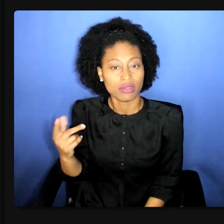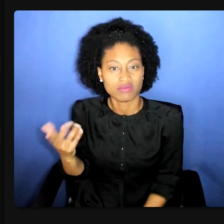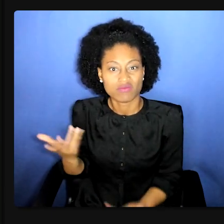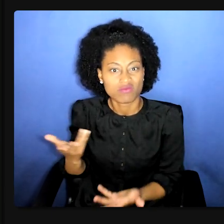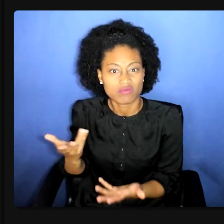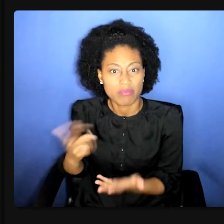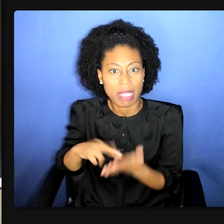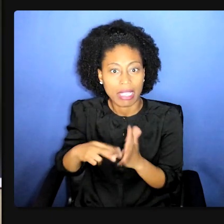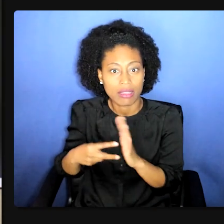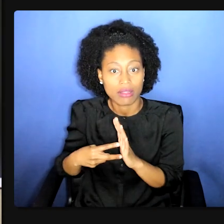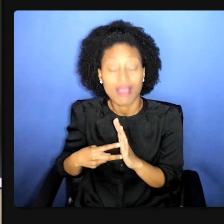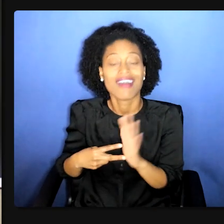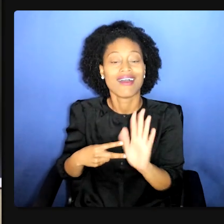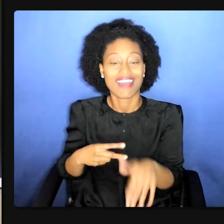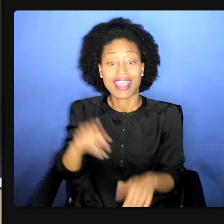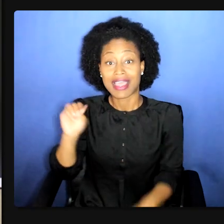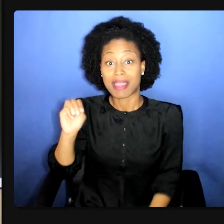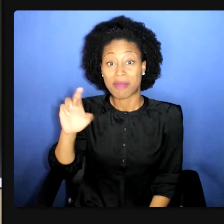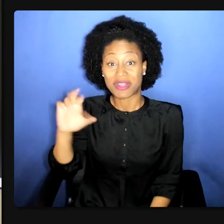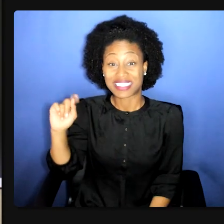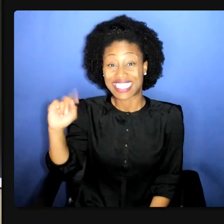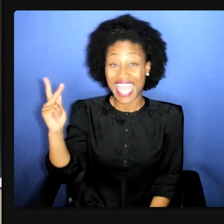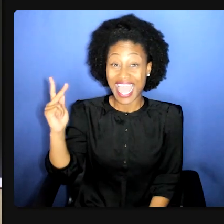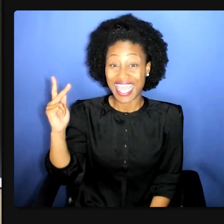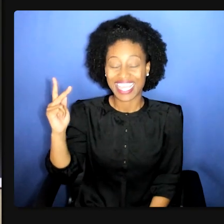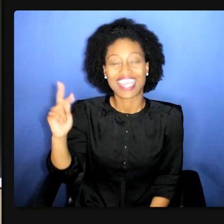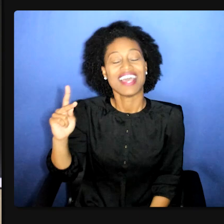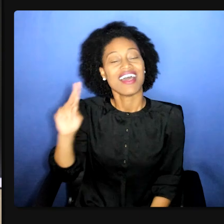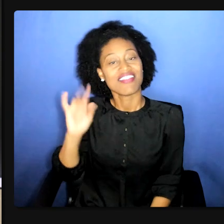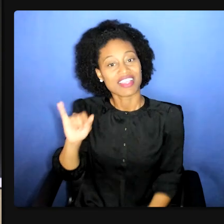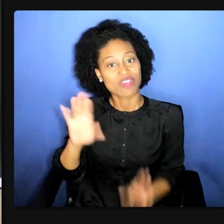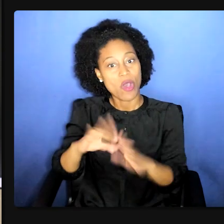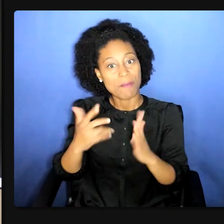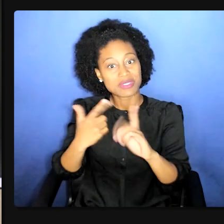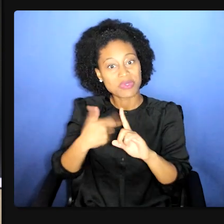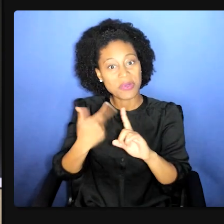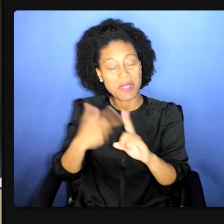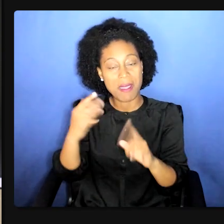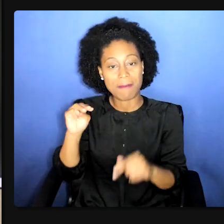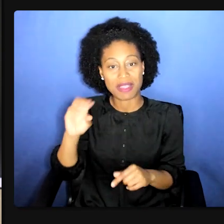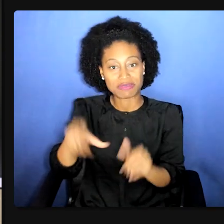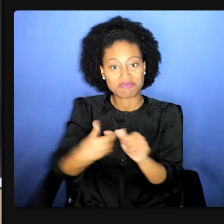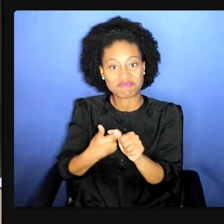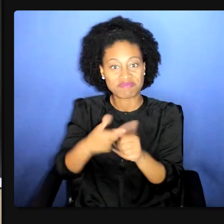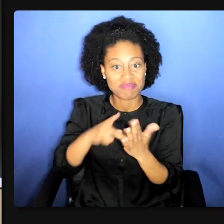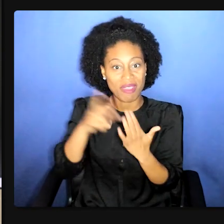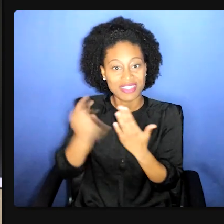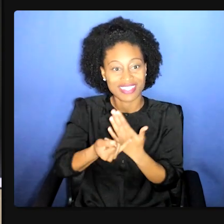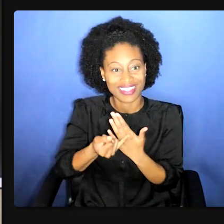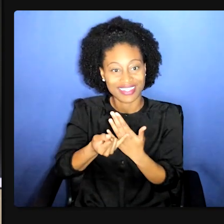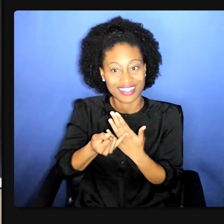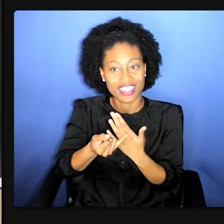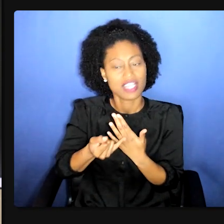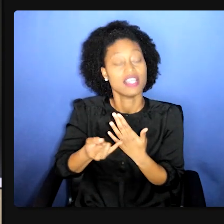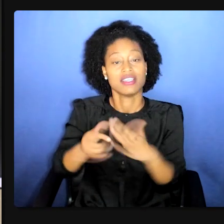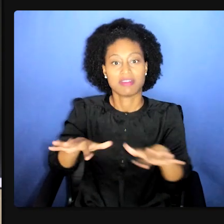questions mixed reality toolkit or mrtk is an open source microsoft driven project that puts spatial